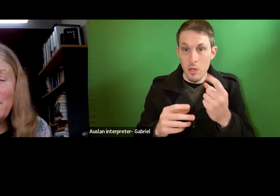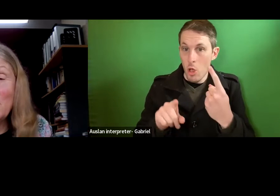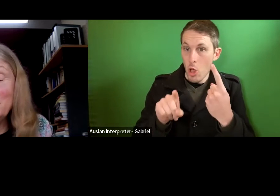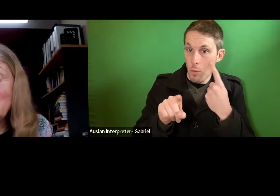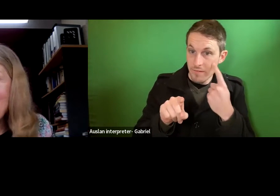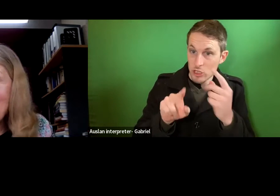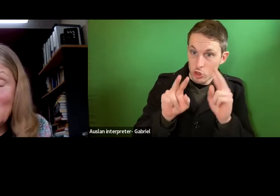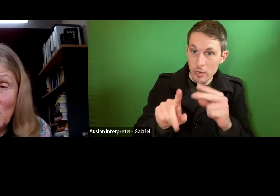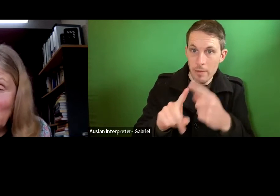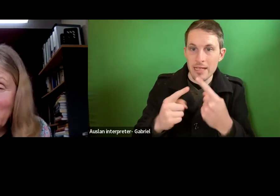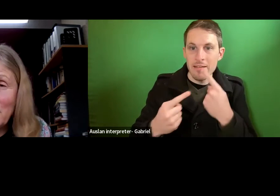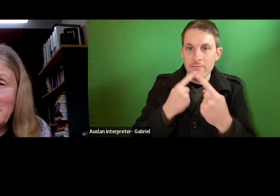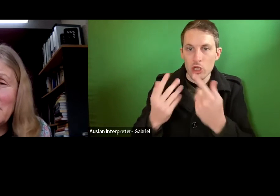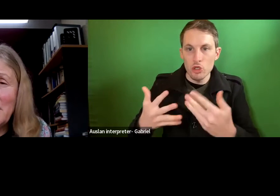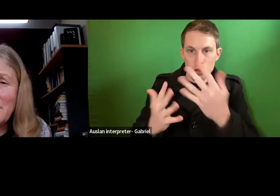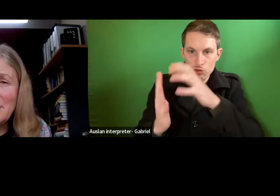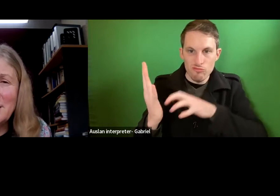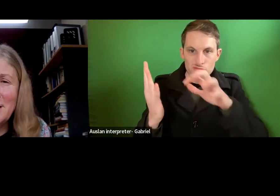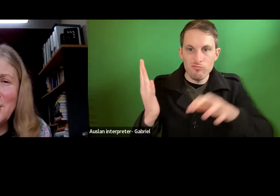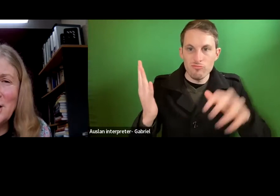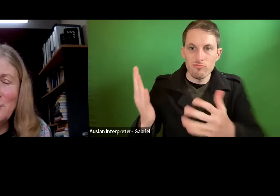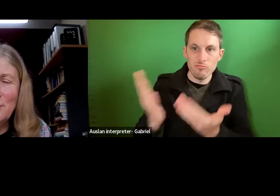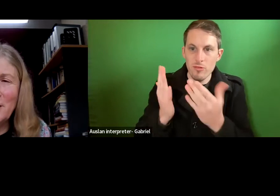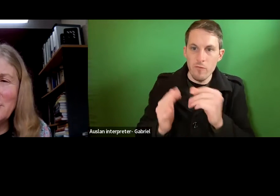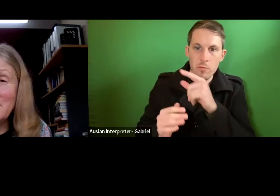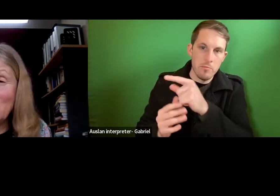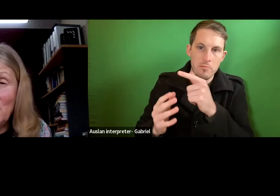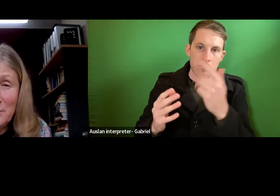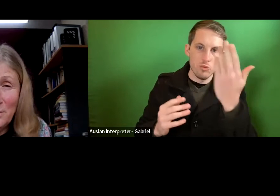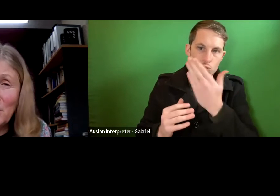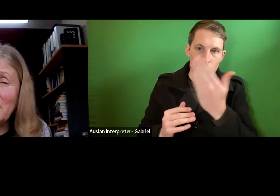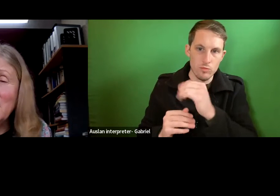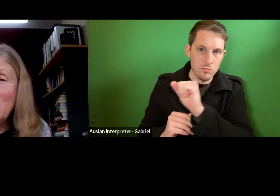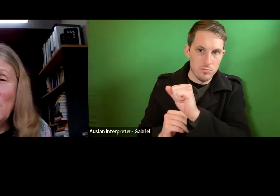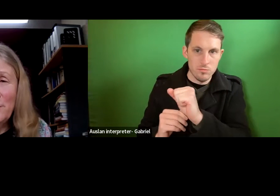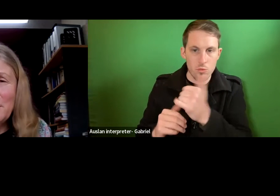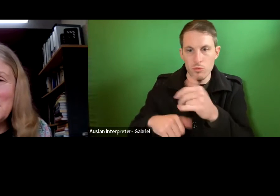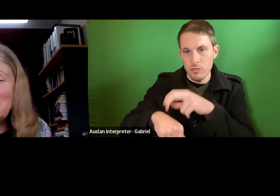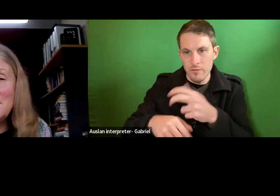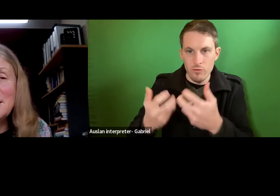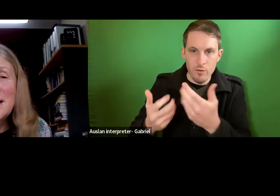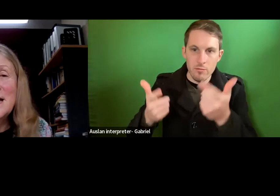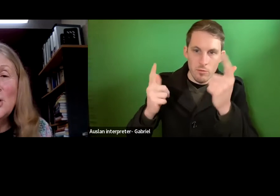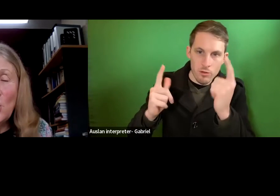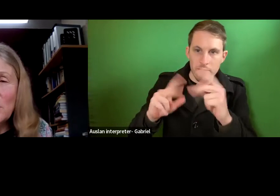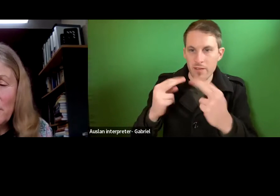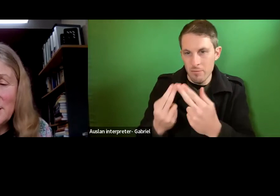from whatever the relevant education provider is or an employer or family members in order for us